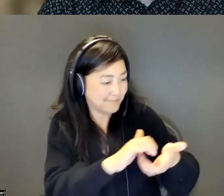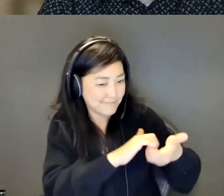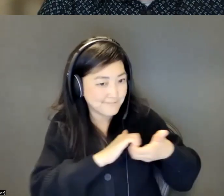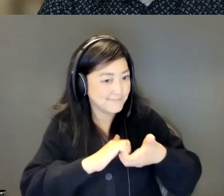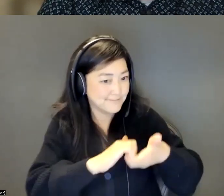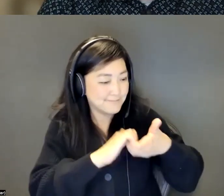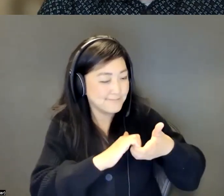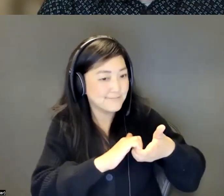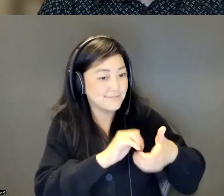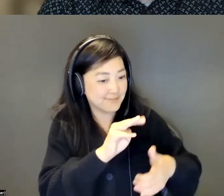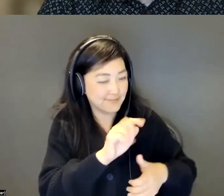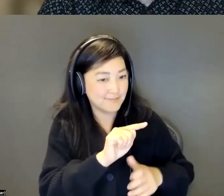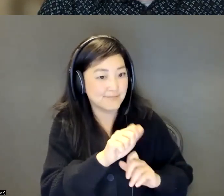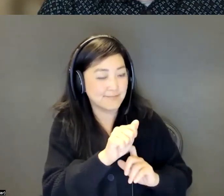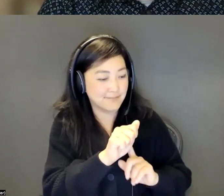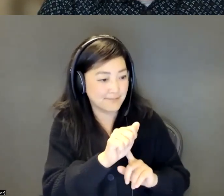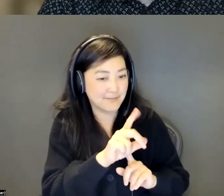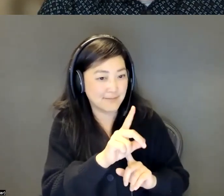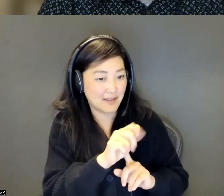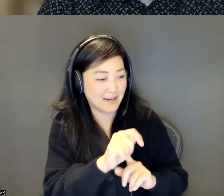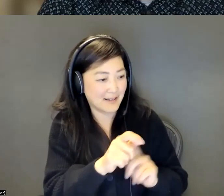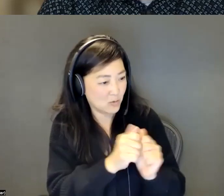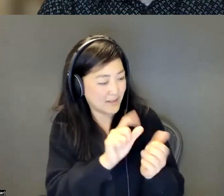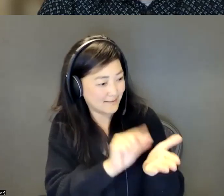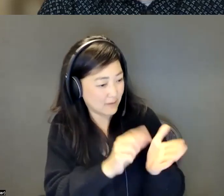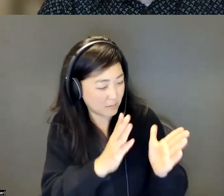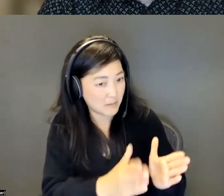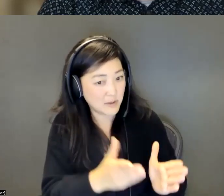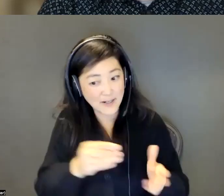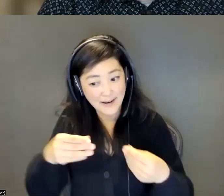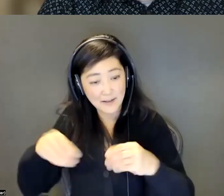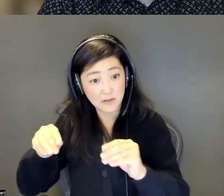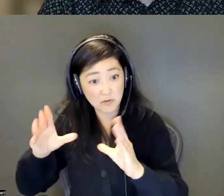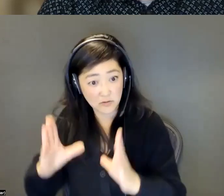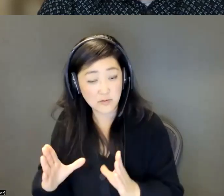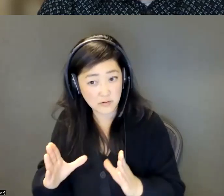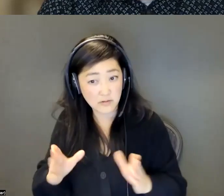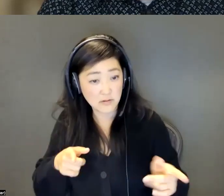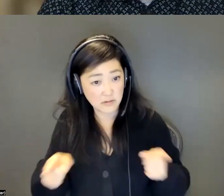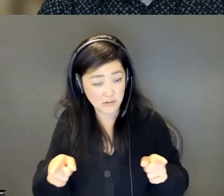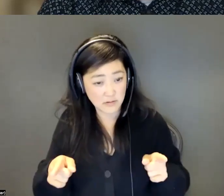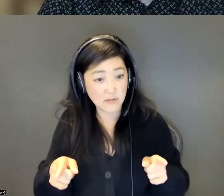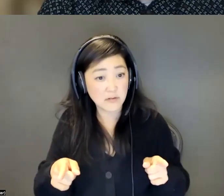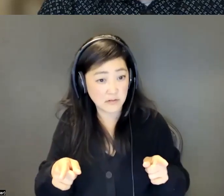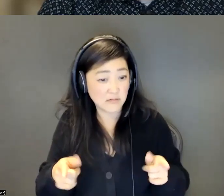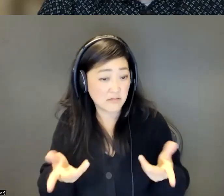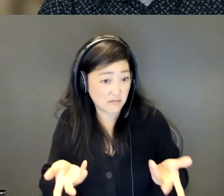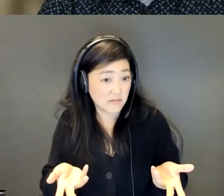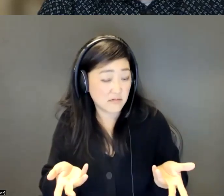the metadata between the publisher and the retailer is part of that. I mean,